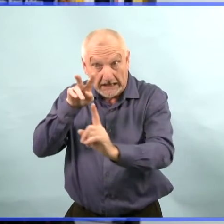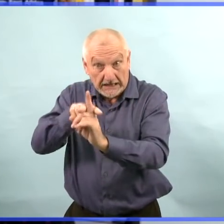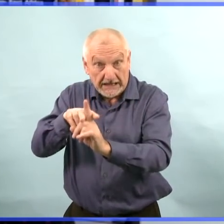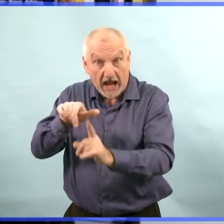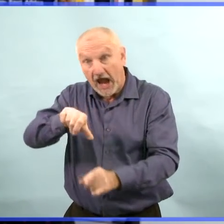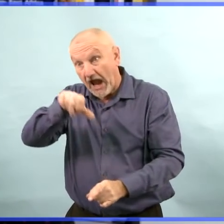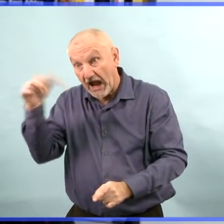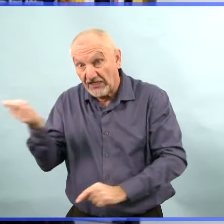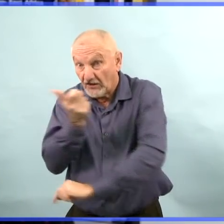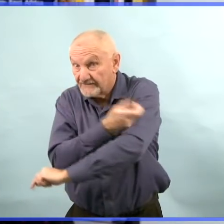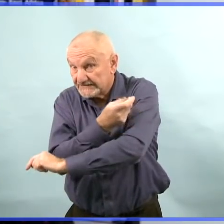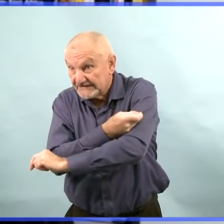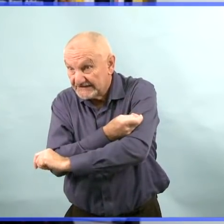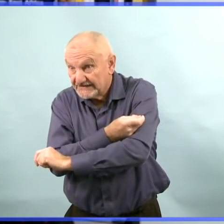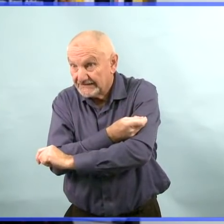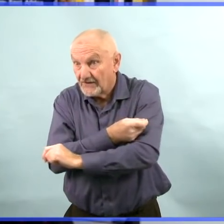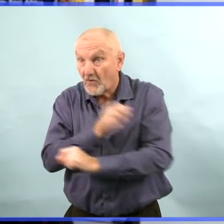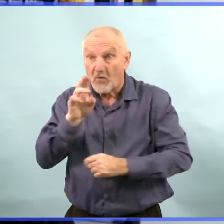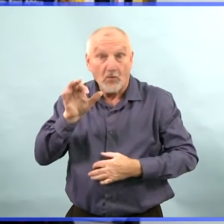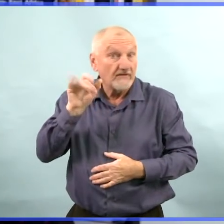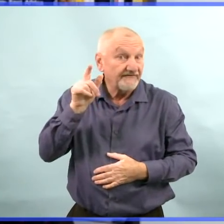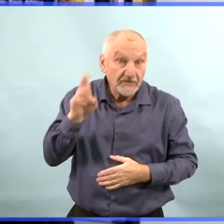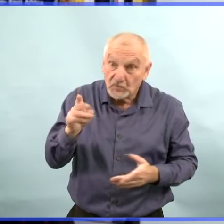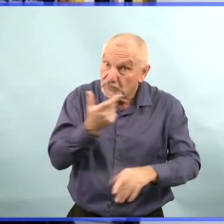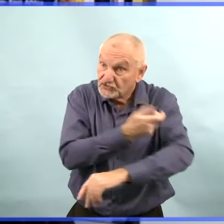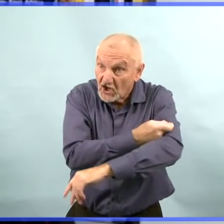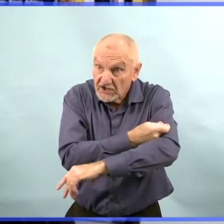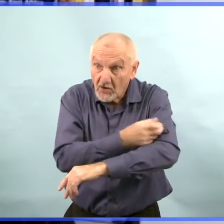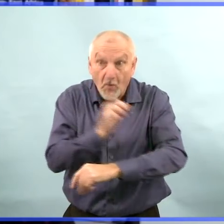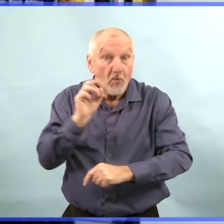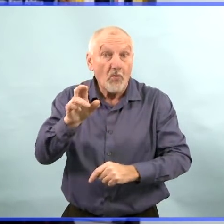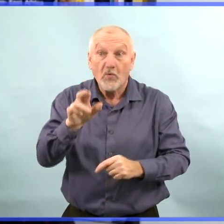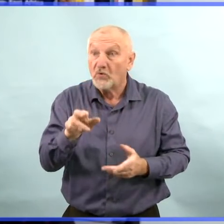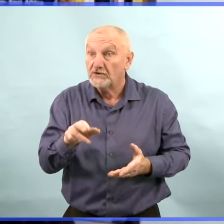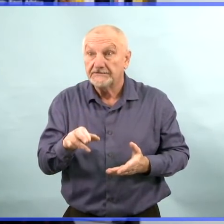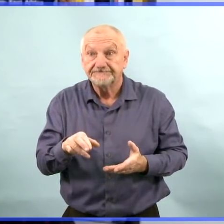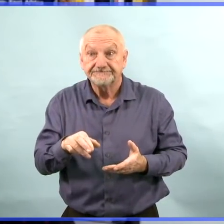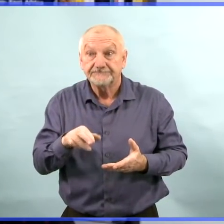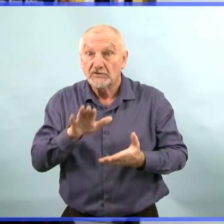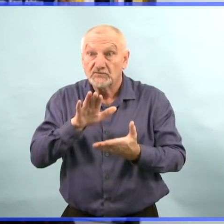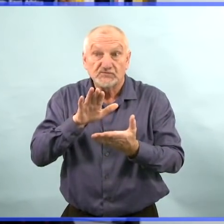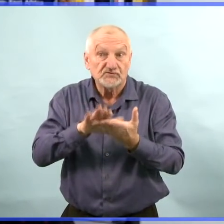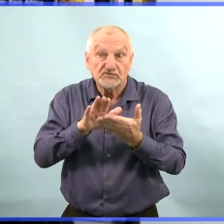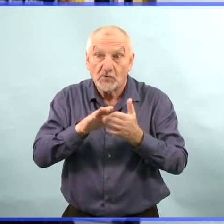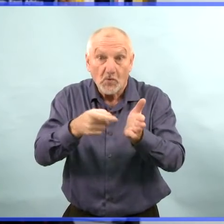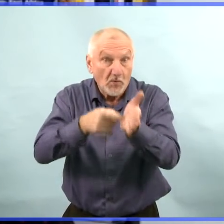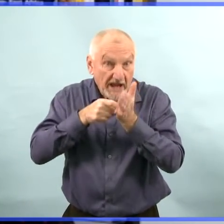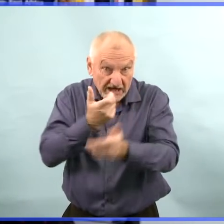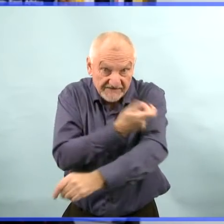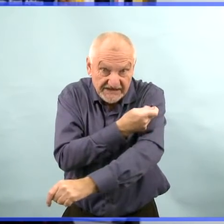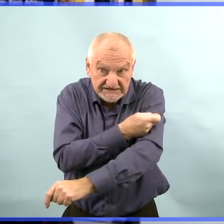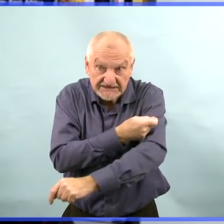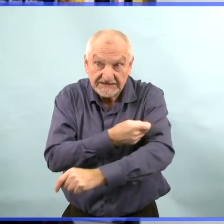or the influenza vaccine or if perhaps there's a school-based vaccine program that's coming around